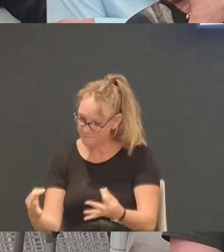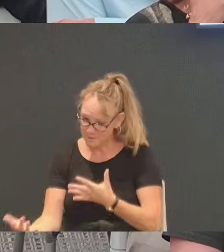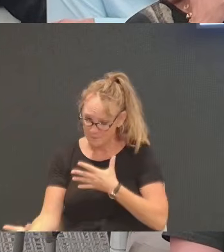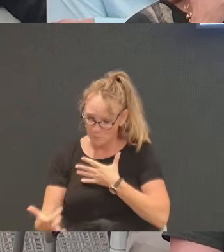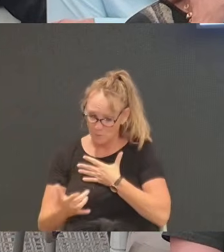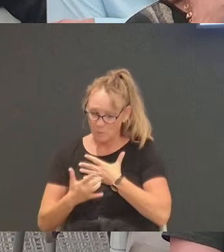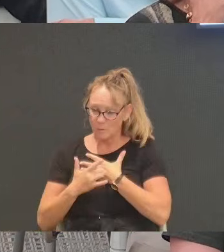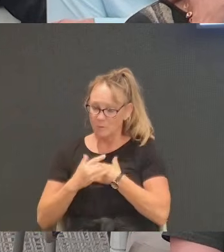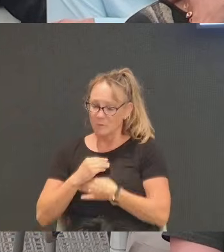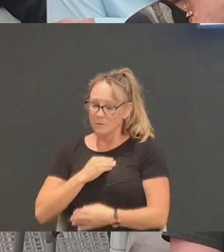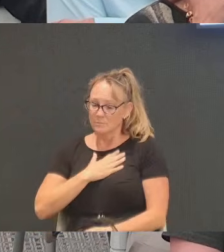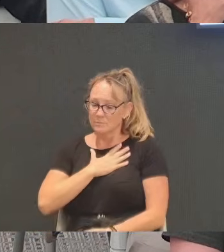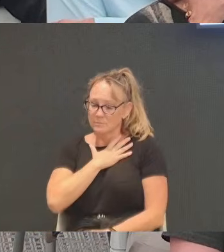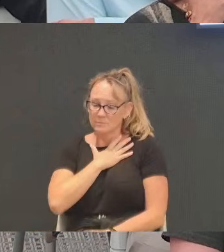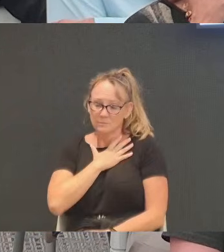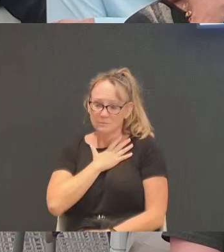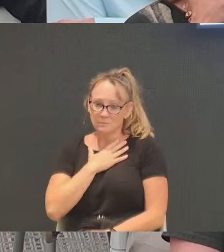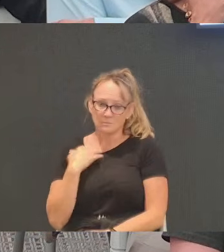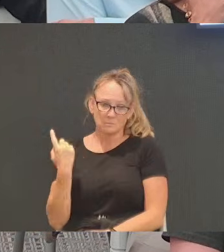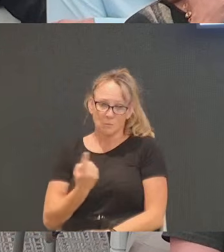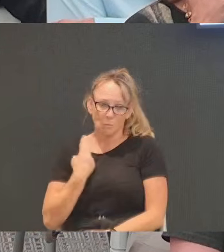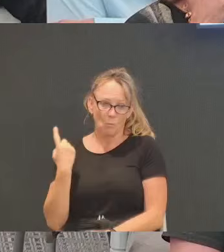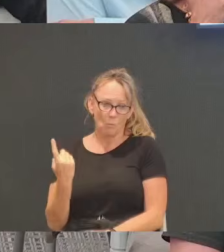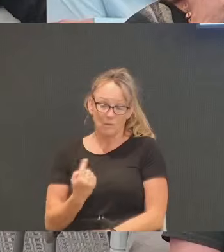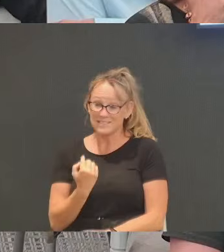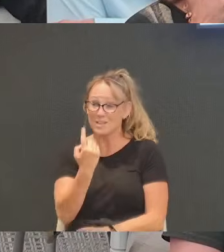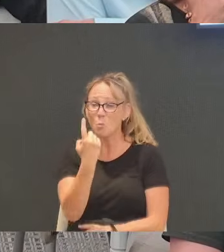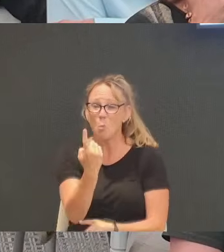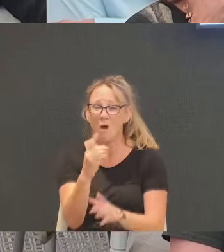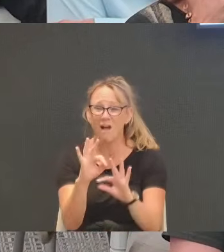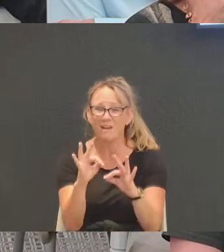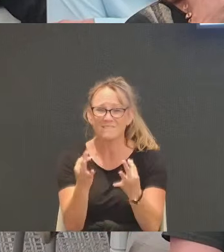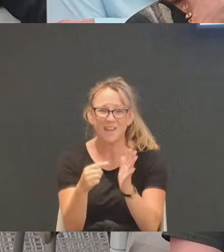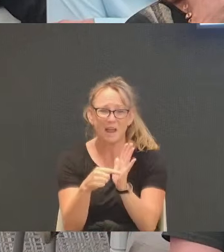be grateful for. This is just one family story compared to the thousands of families we serve